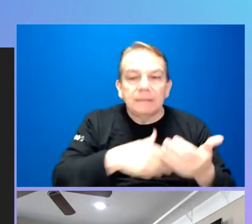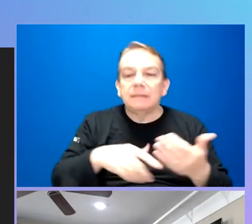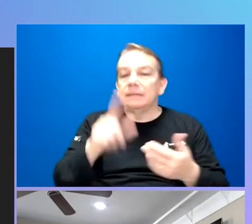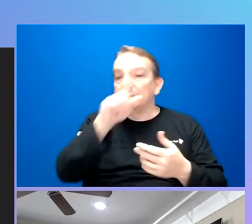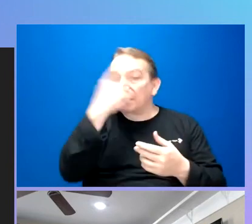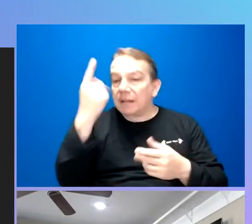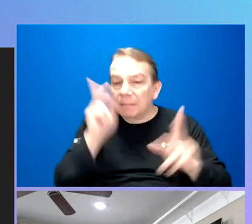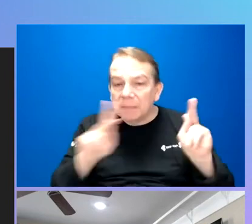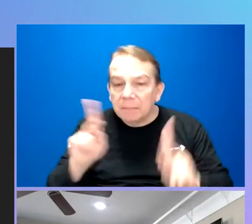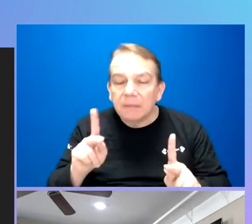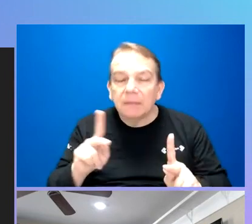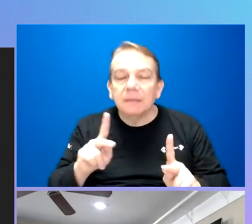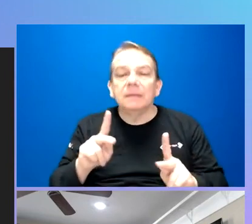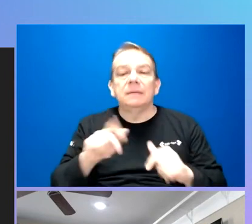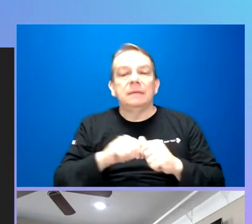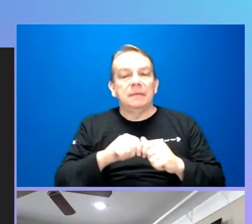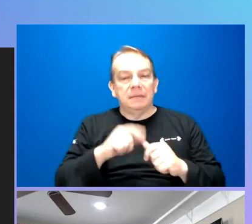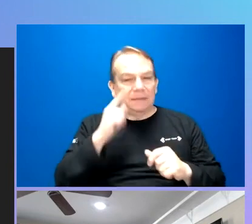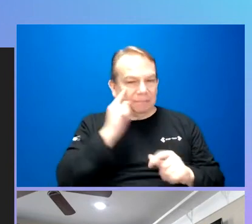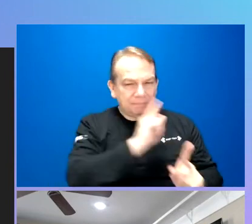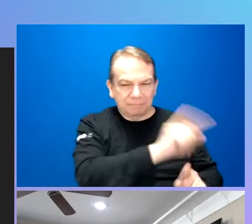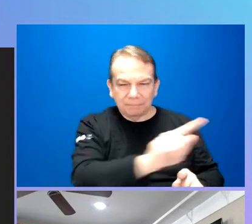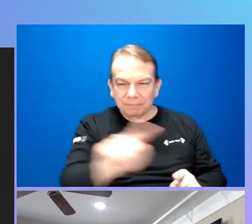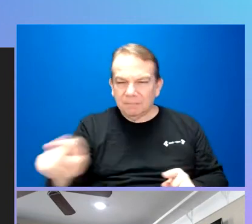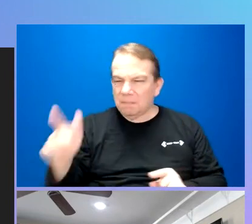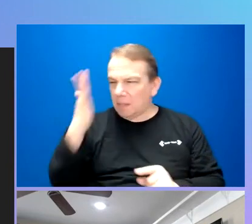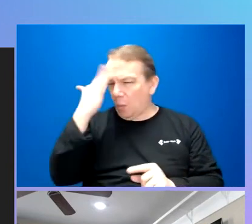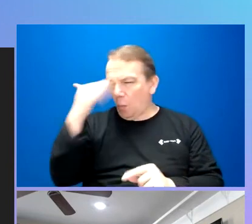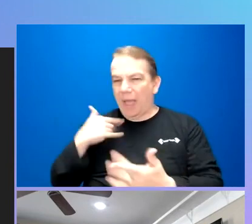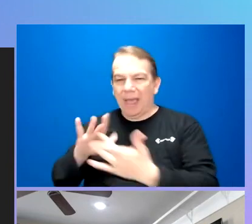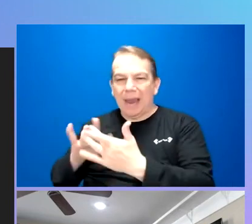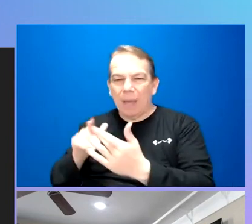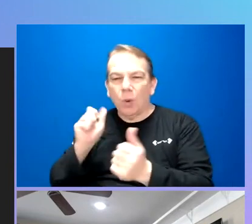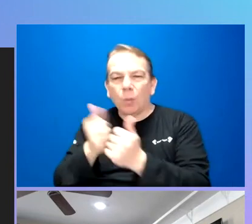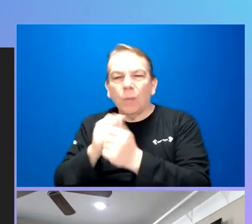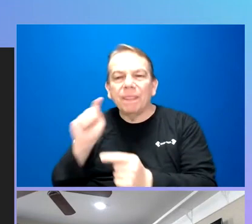Americans. And you're probably thinking to yourself, well, why, Patrick, do I need a network with the group for African